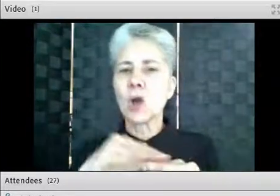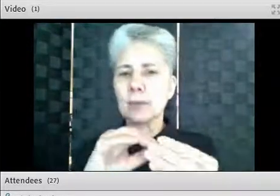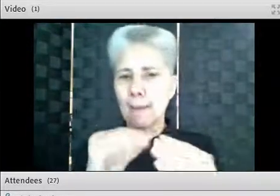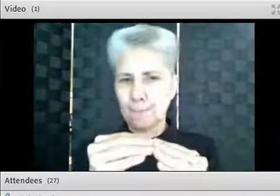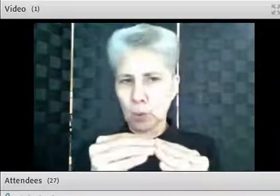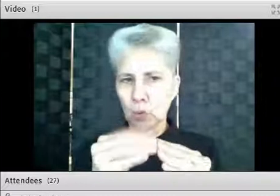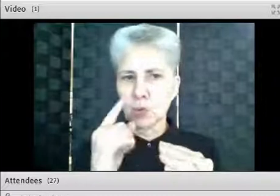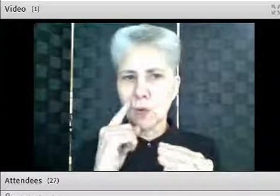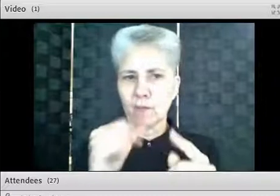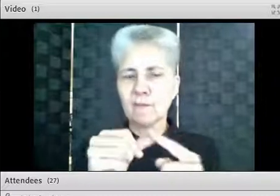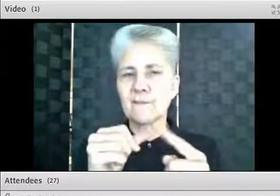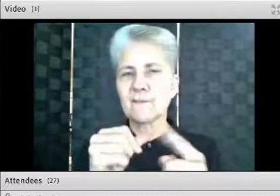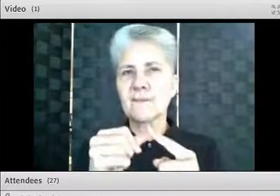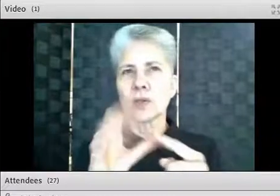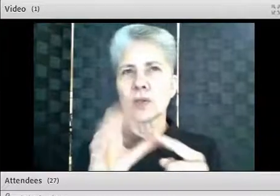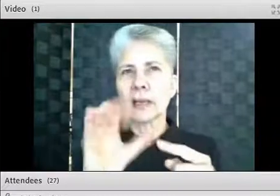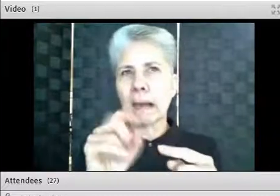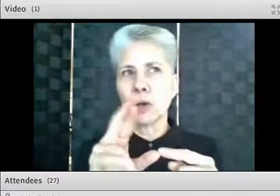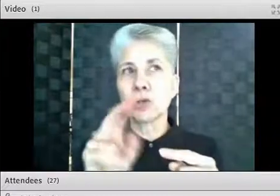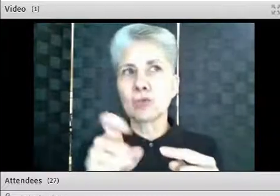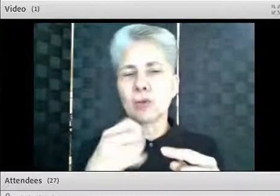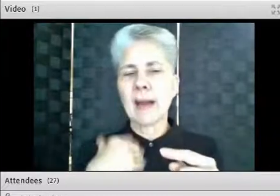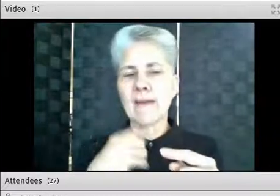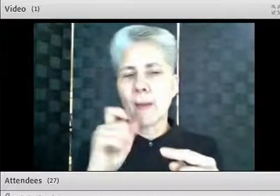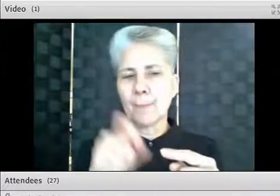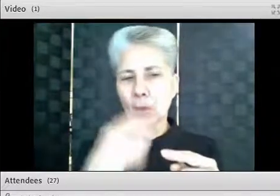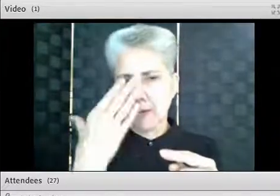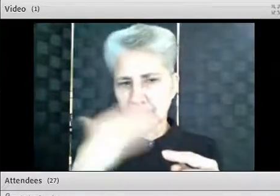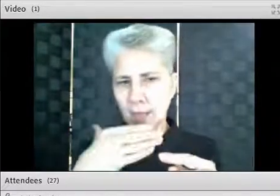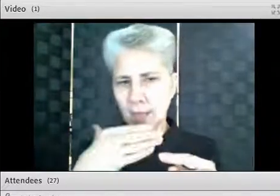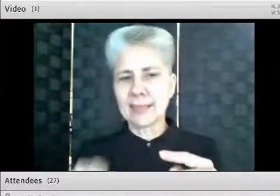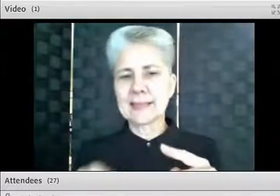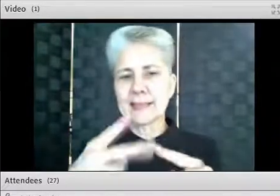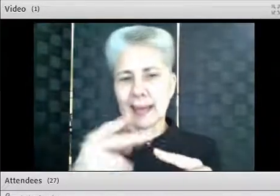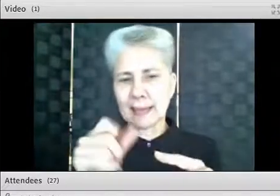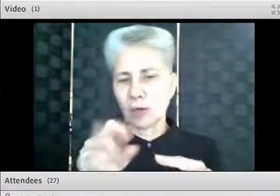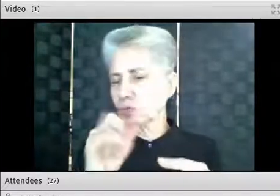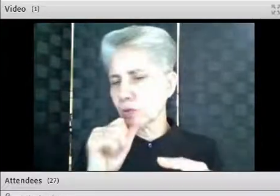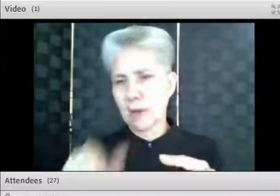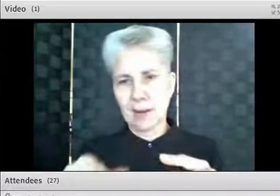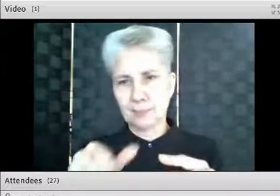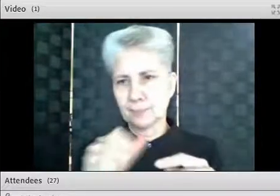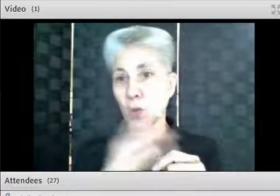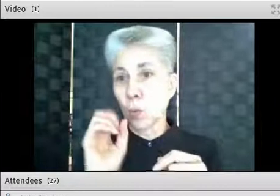so the first Cutter should have a period in front of it. The second one should not, okay?